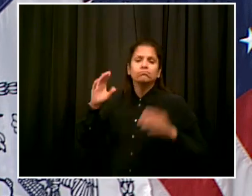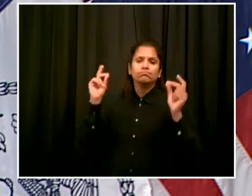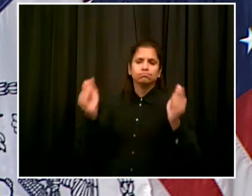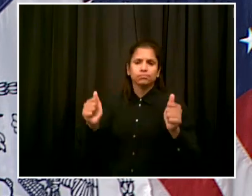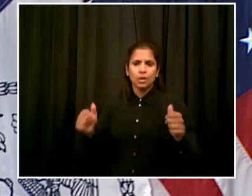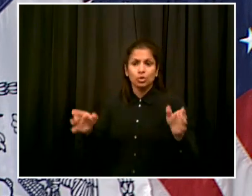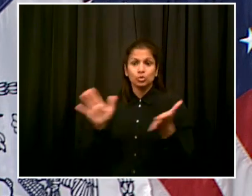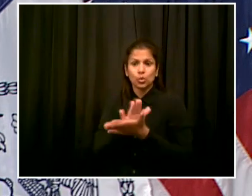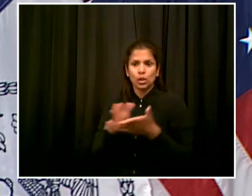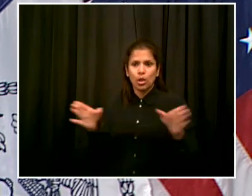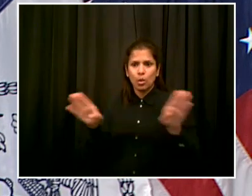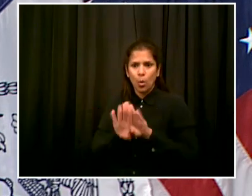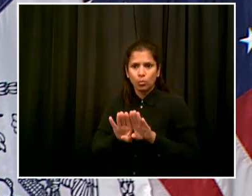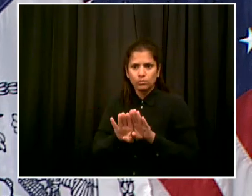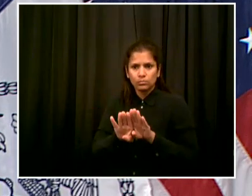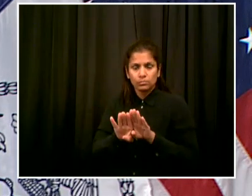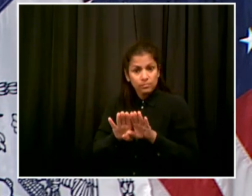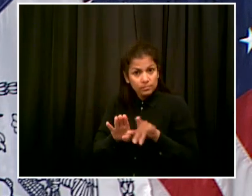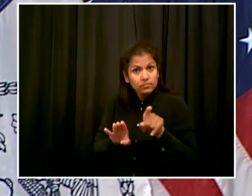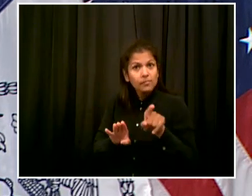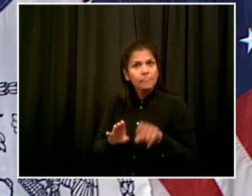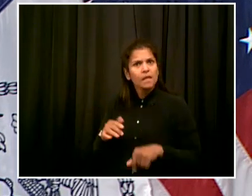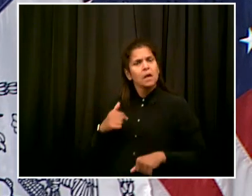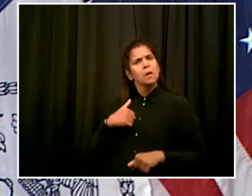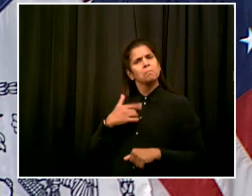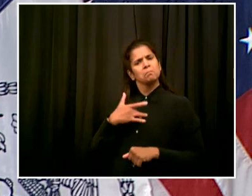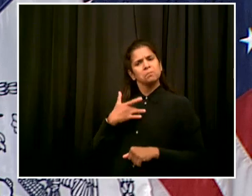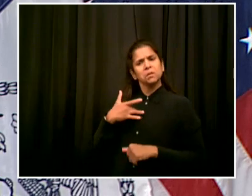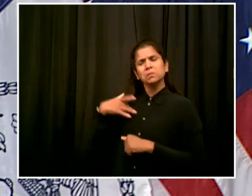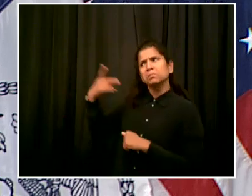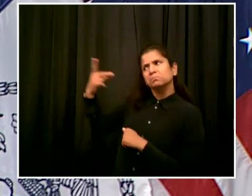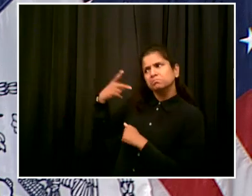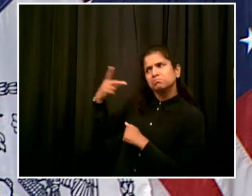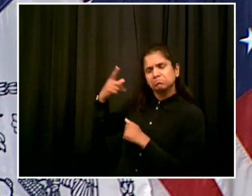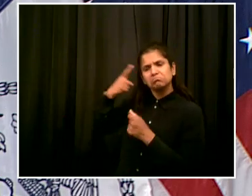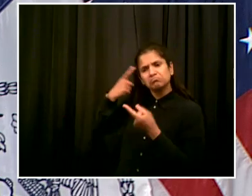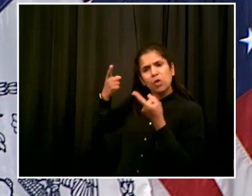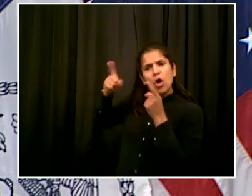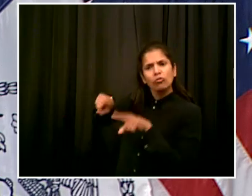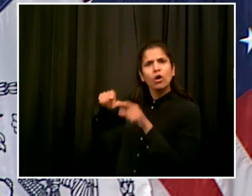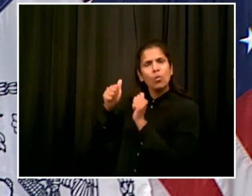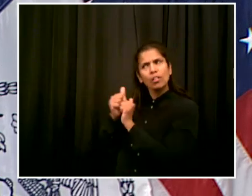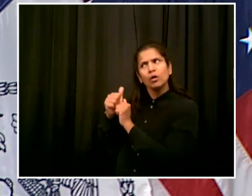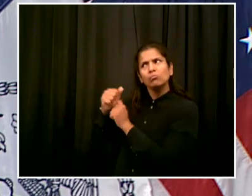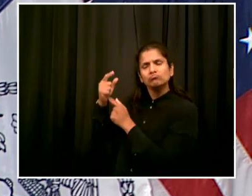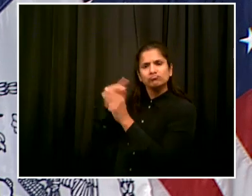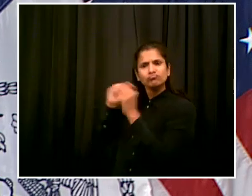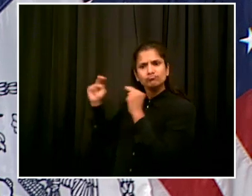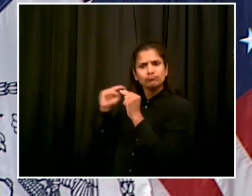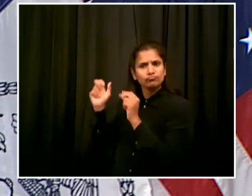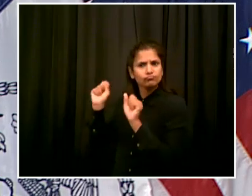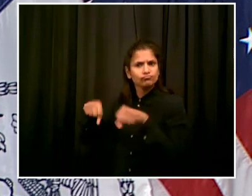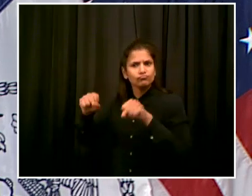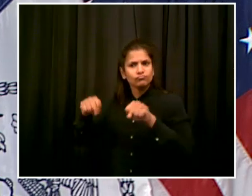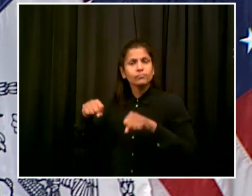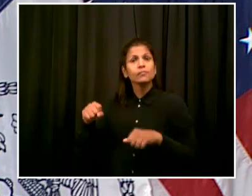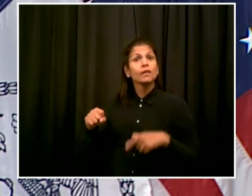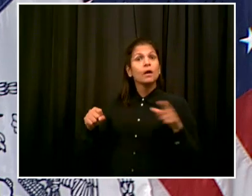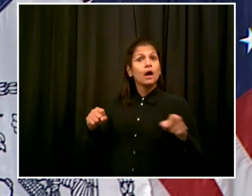SCHOOLS AND IF IT HAPPENS DURING THE YEAR WE WILL CLOSE SCHOOLS. WE WILL BE UNIFIED ON THAT AND VIGILANT.